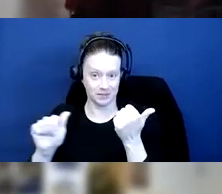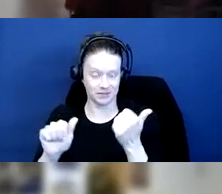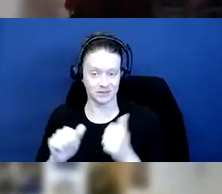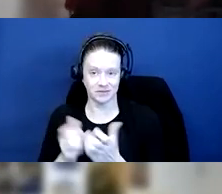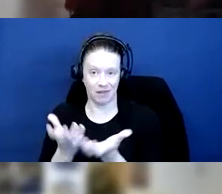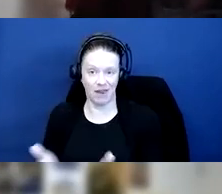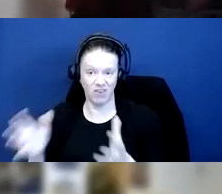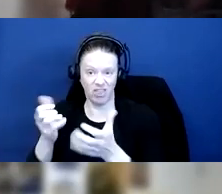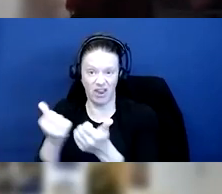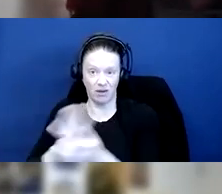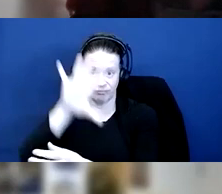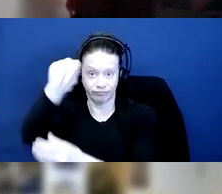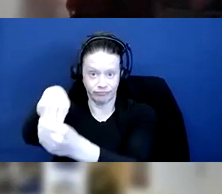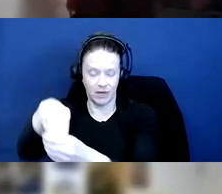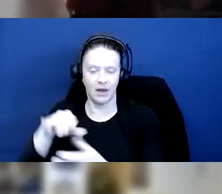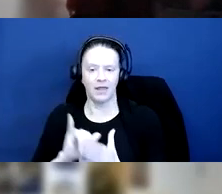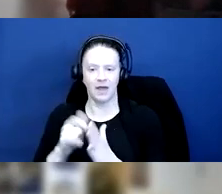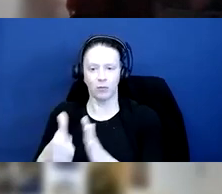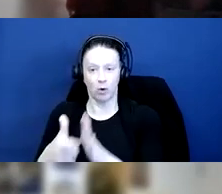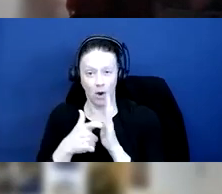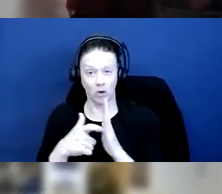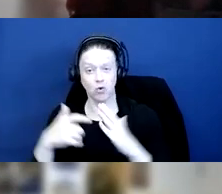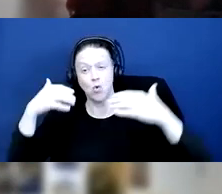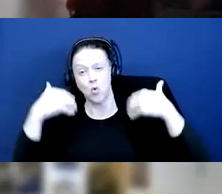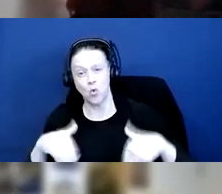And so that would really require very close communication